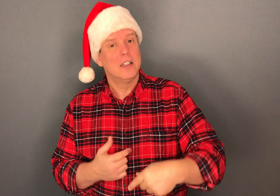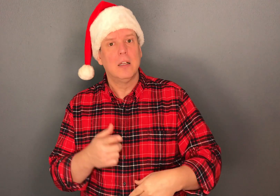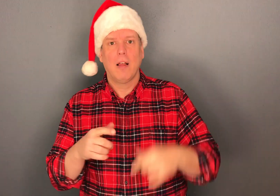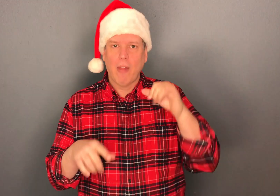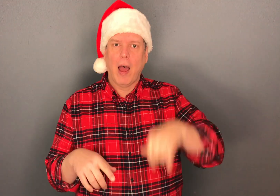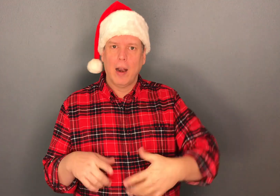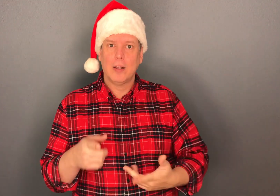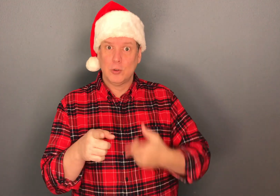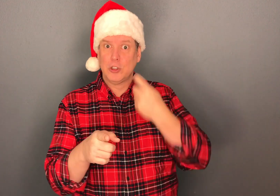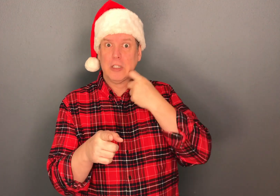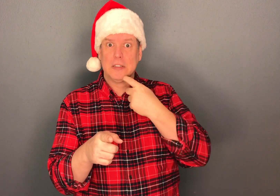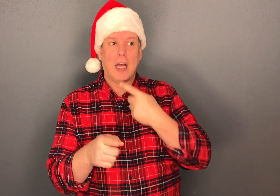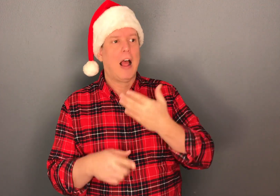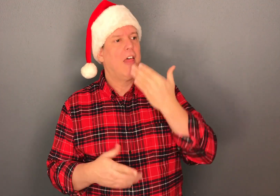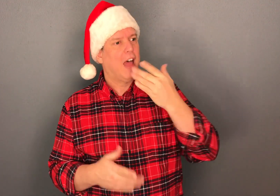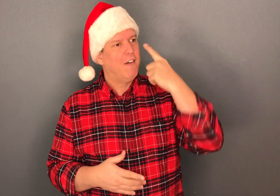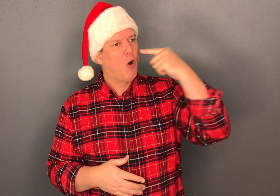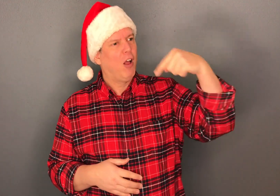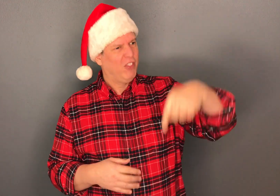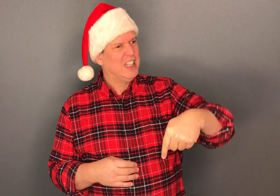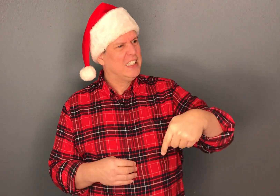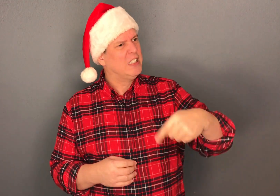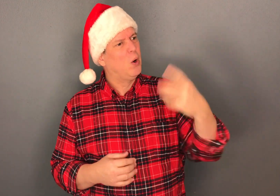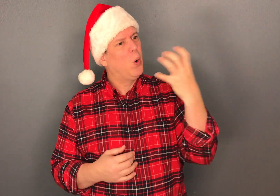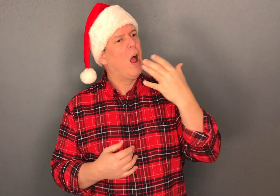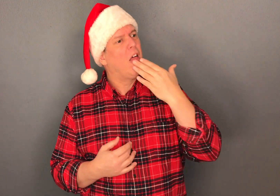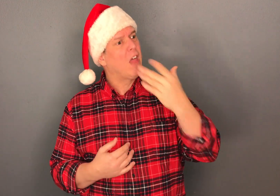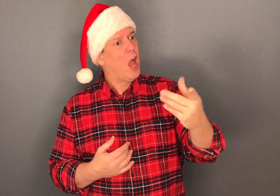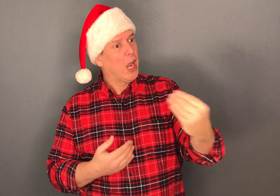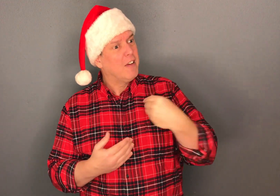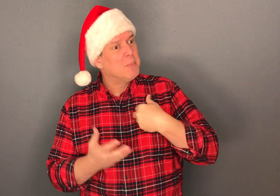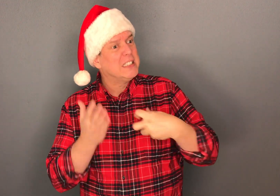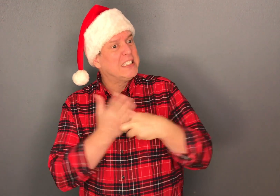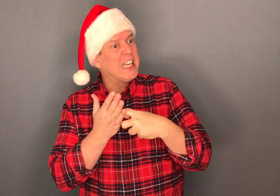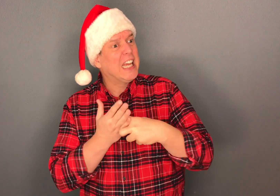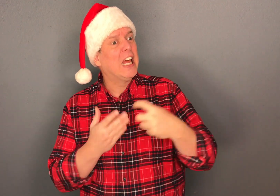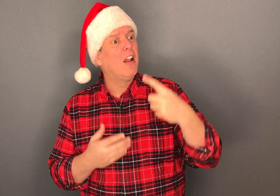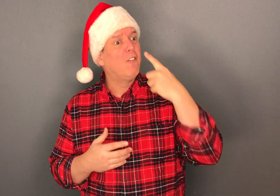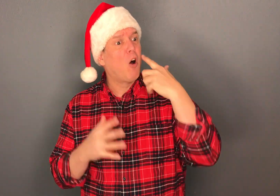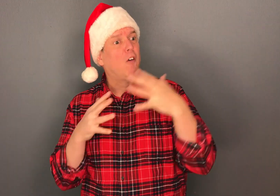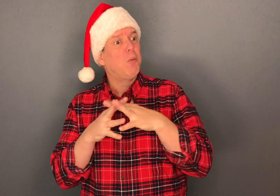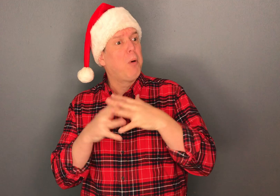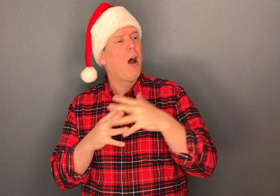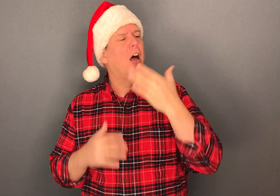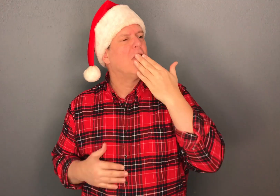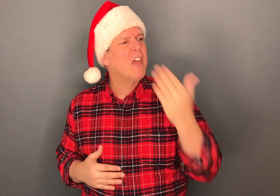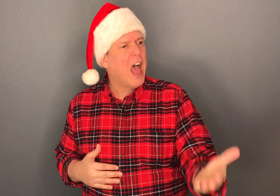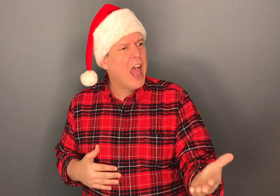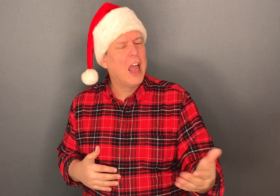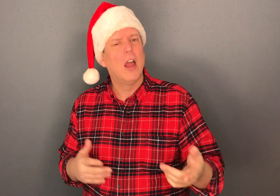"thank you for this" well yes exactly that! "oh thank you for giving me that ticket"